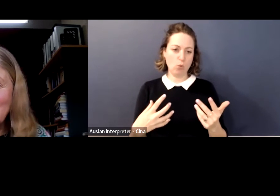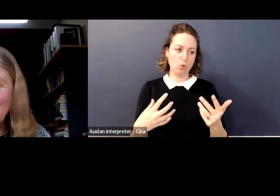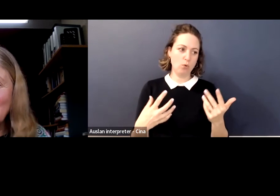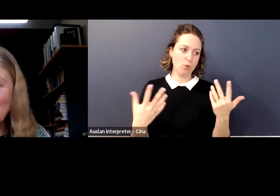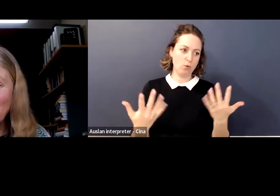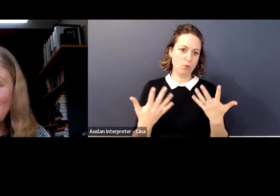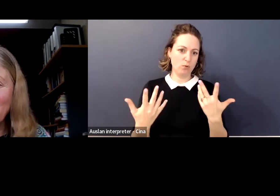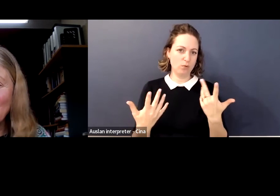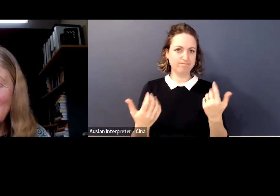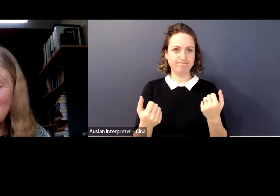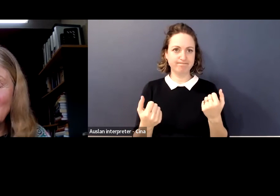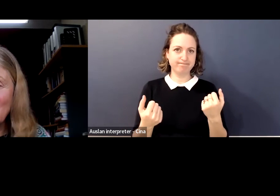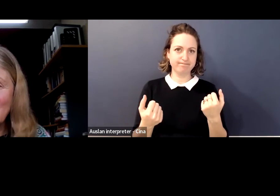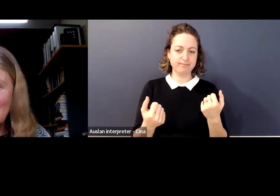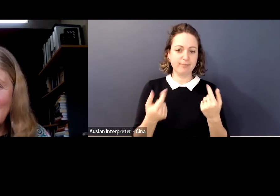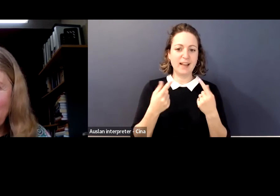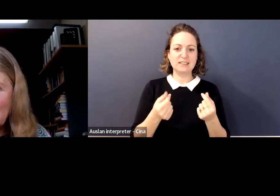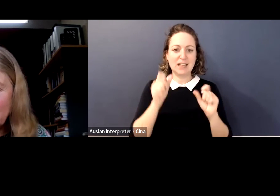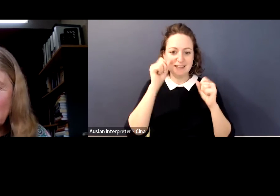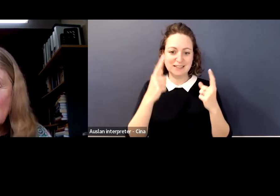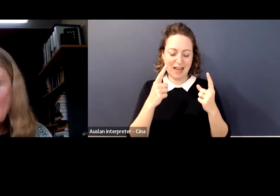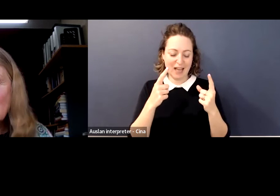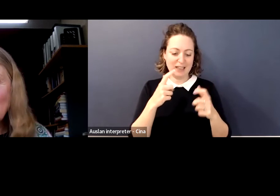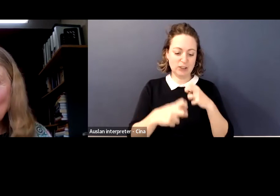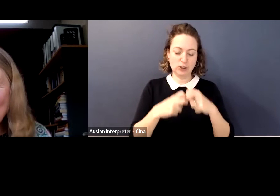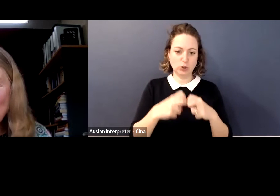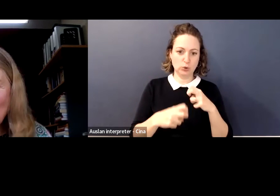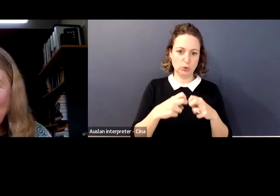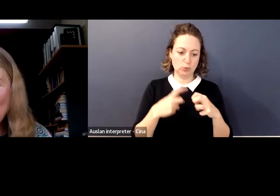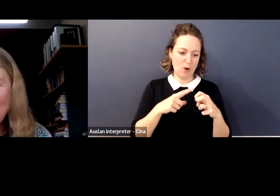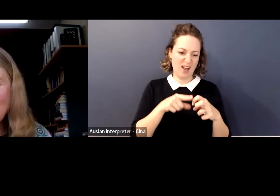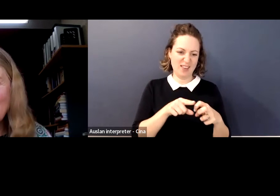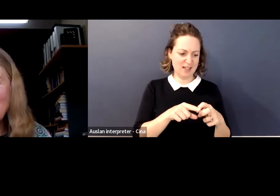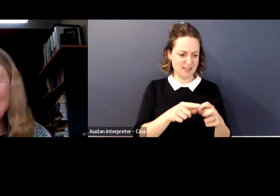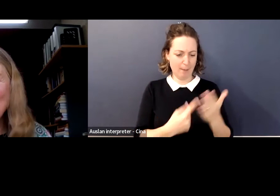explanations for the difficulties the student is having. So in order to impute disability,